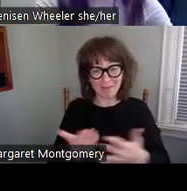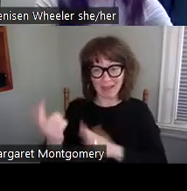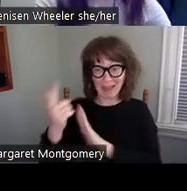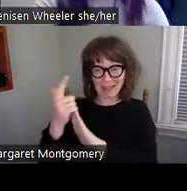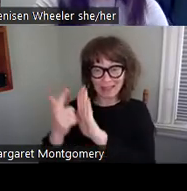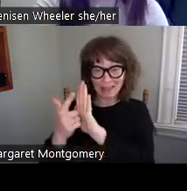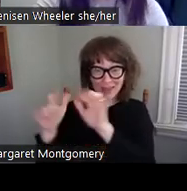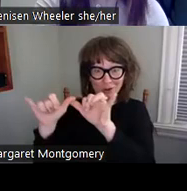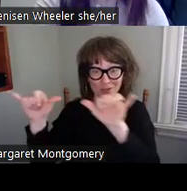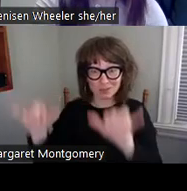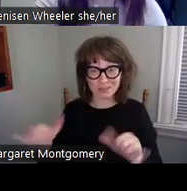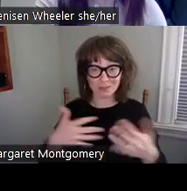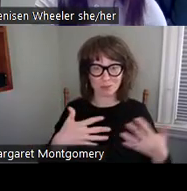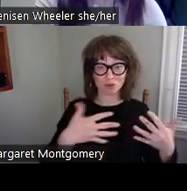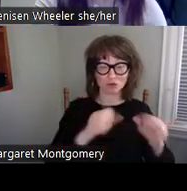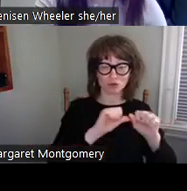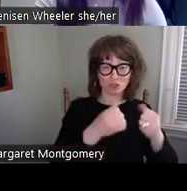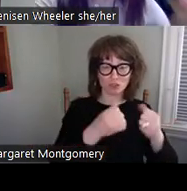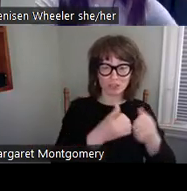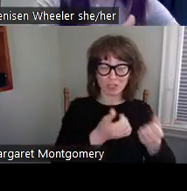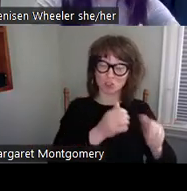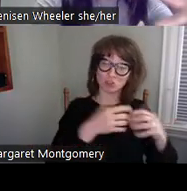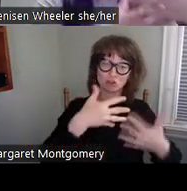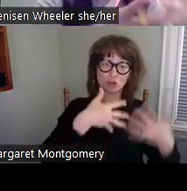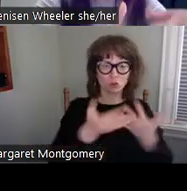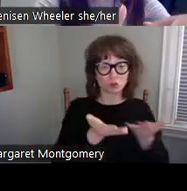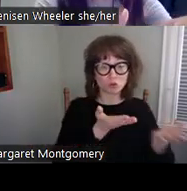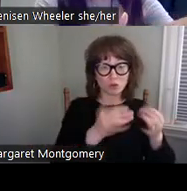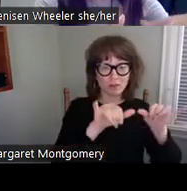13:02:36 So just kind of thinking about how your clients are the people that you work